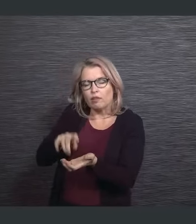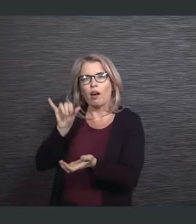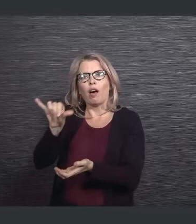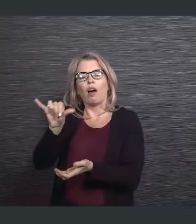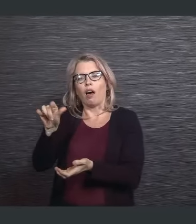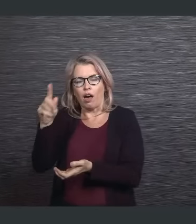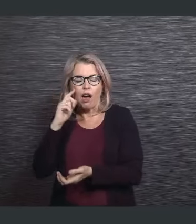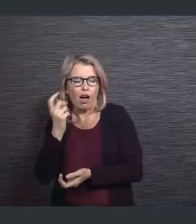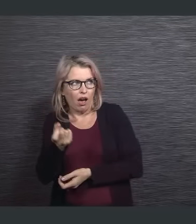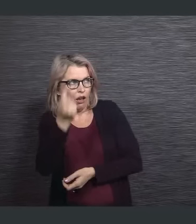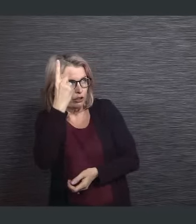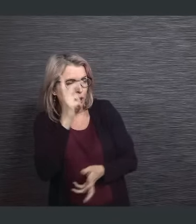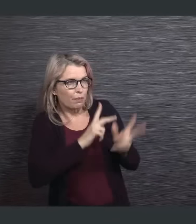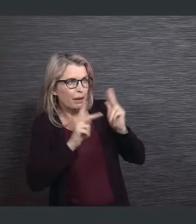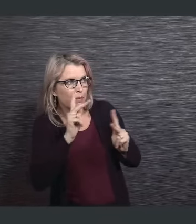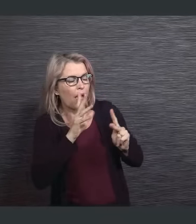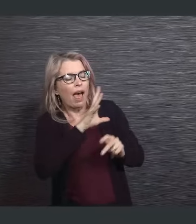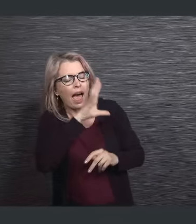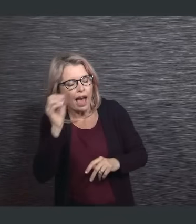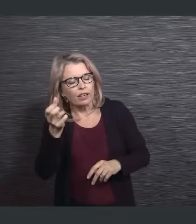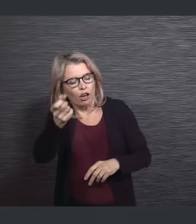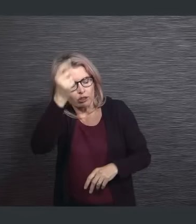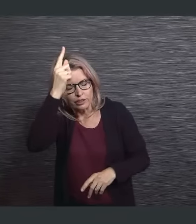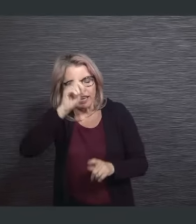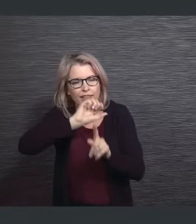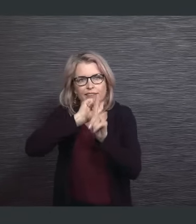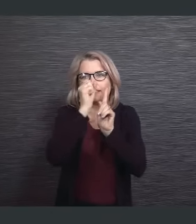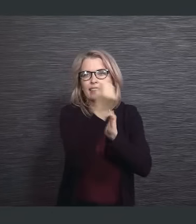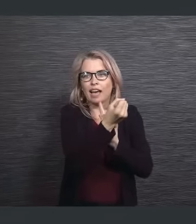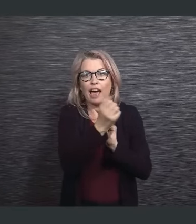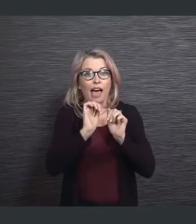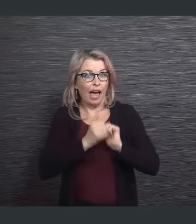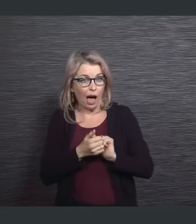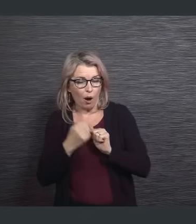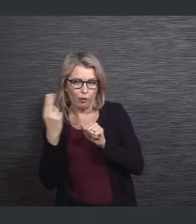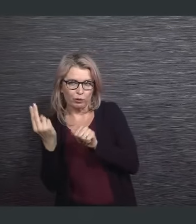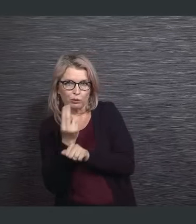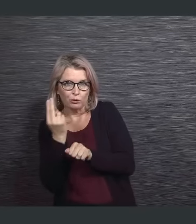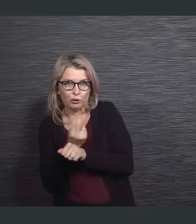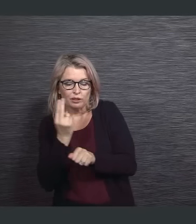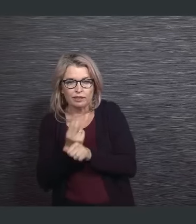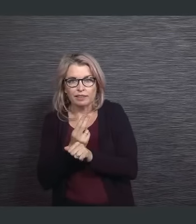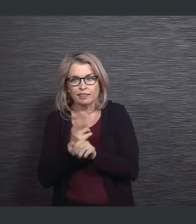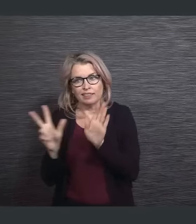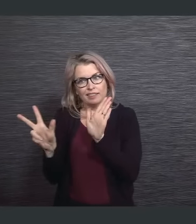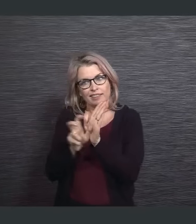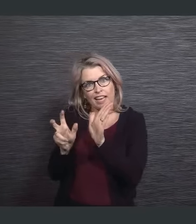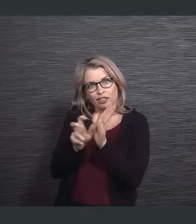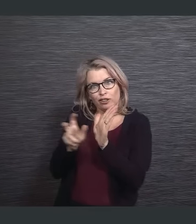the people and society by utilizing sensing and AI